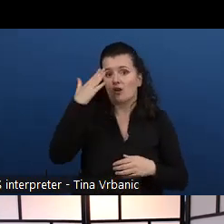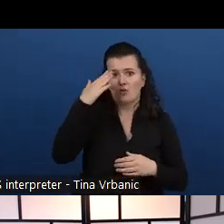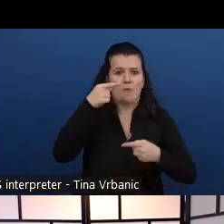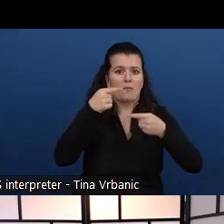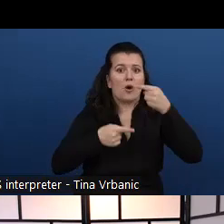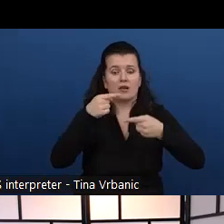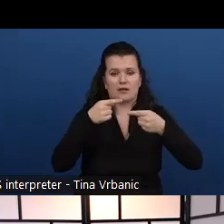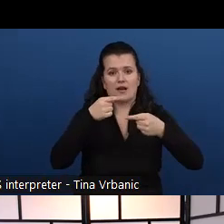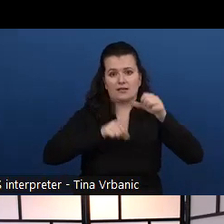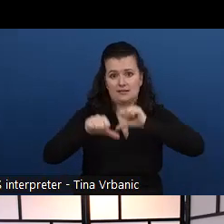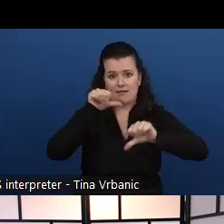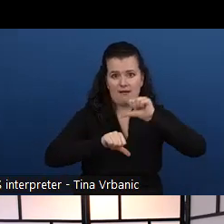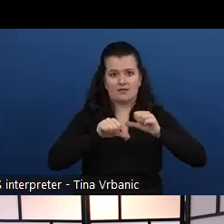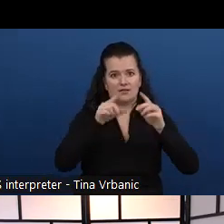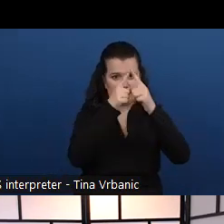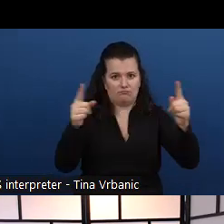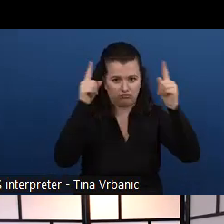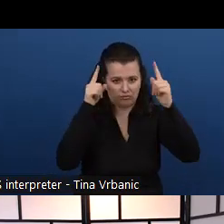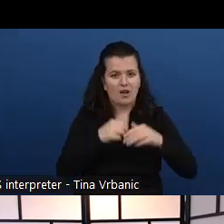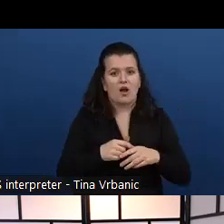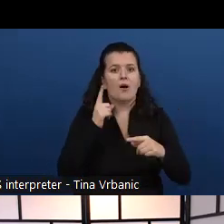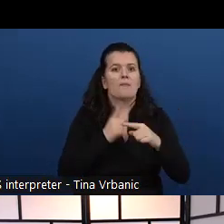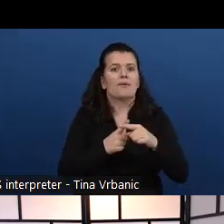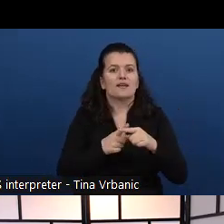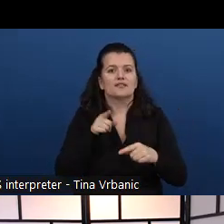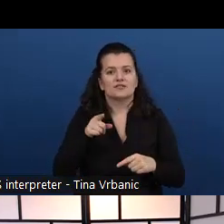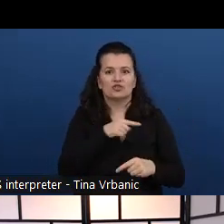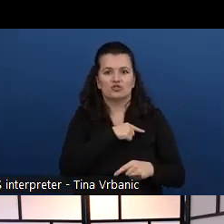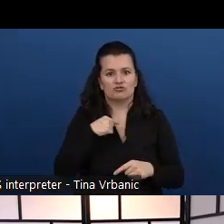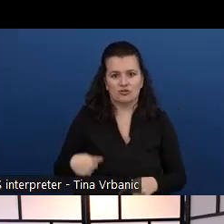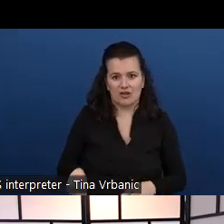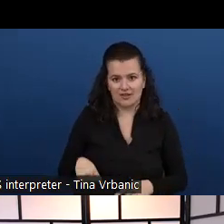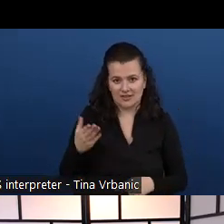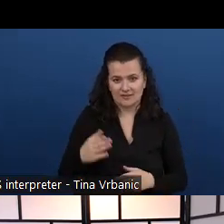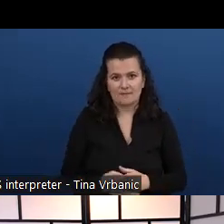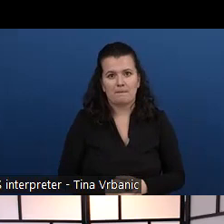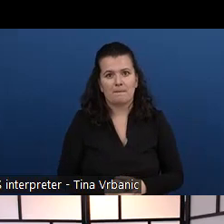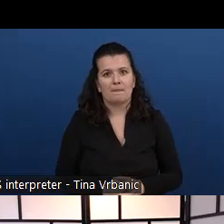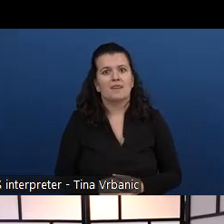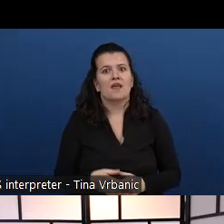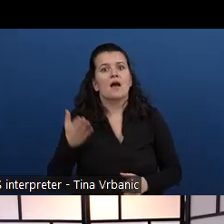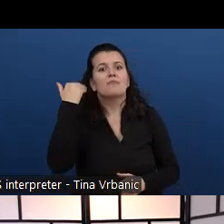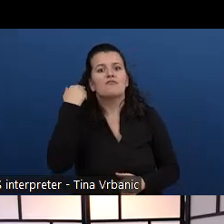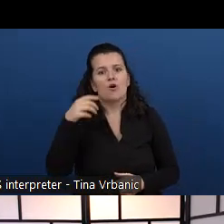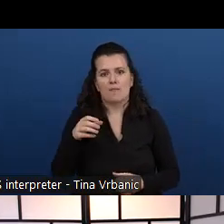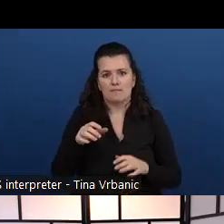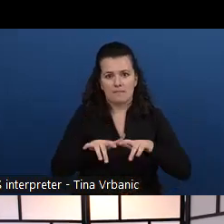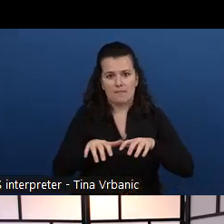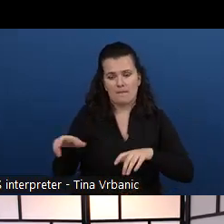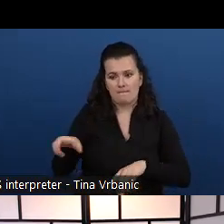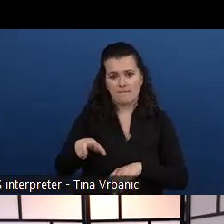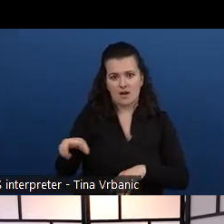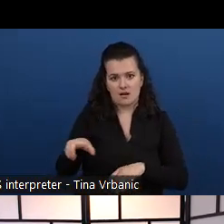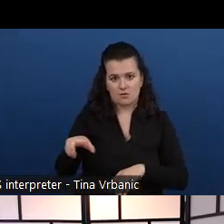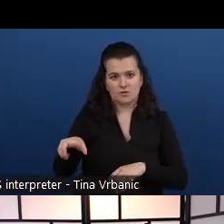When I was able to use a mouse, I had to use the keyboard, and I discovered sometimes it